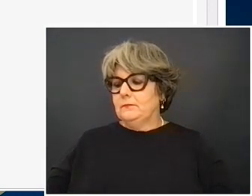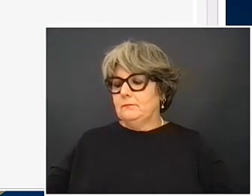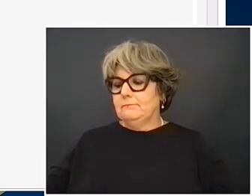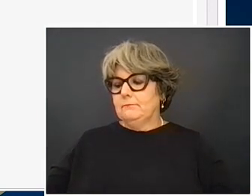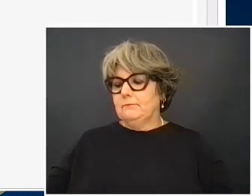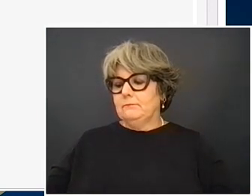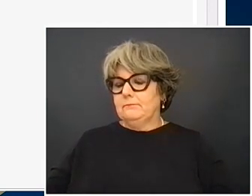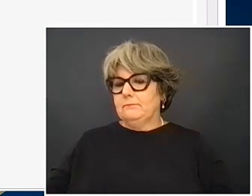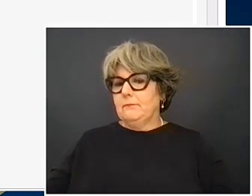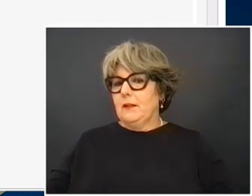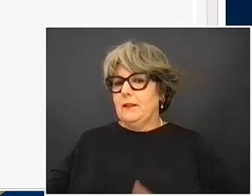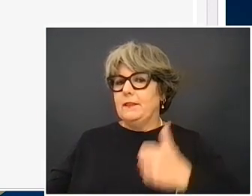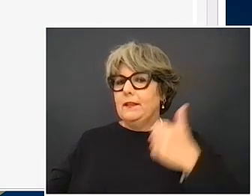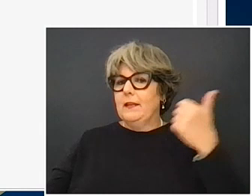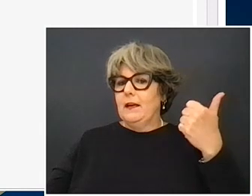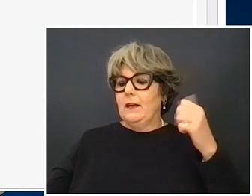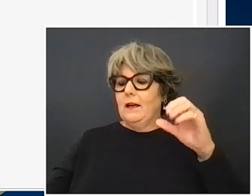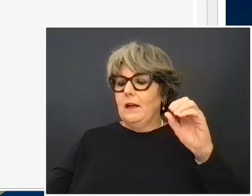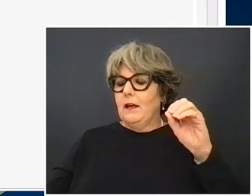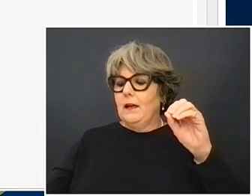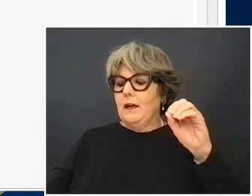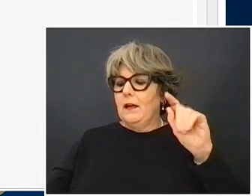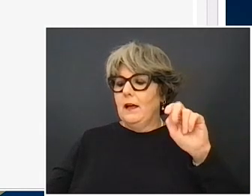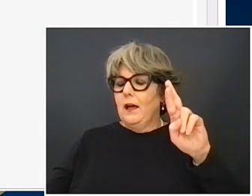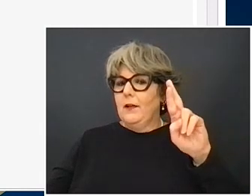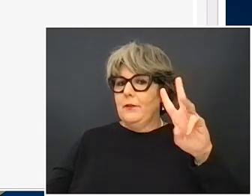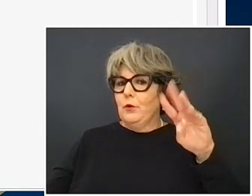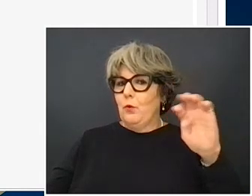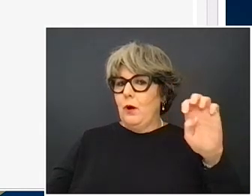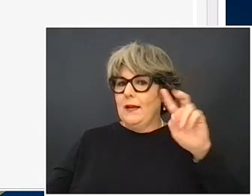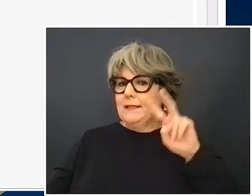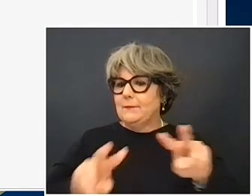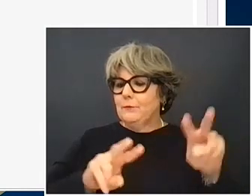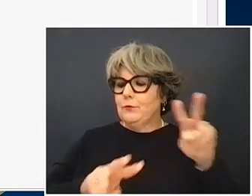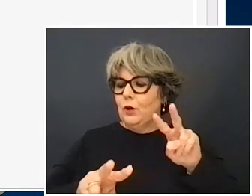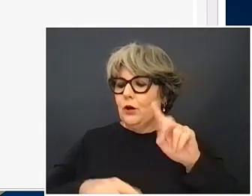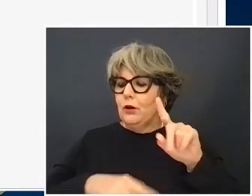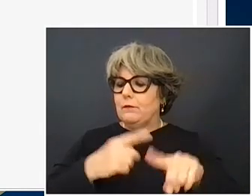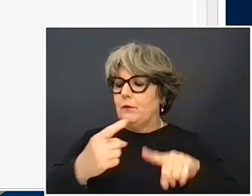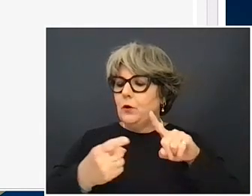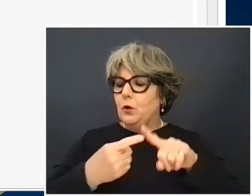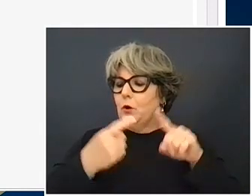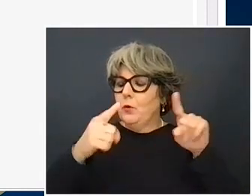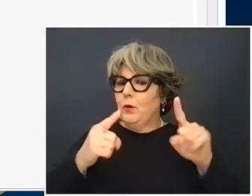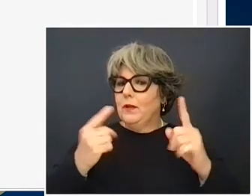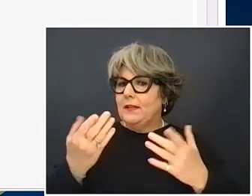deal with information we receive from other sources whenever there is a suggestion of a failure to meet standards.